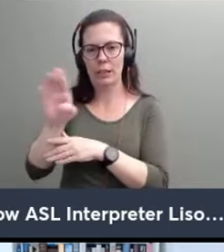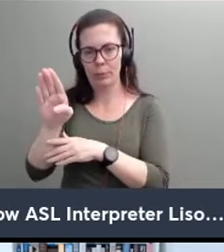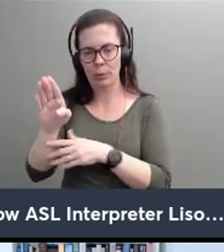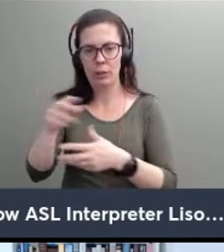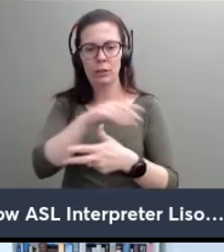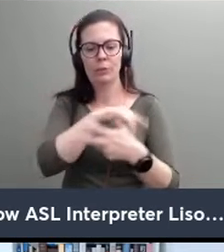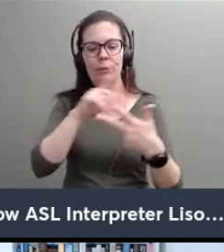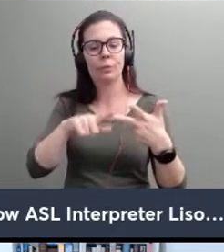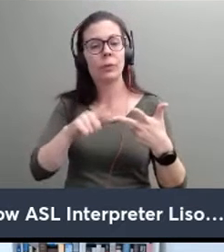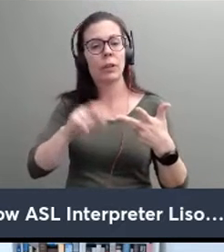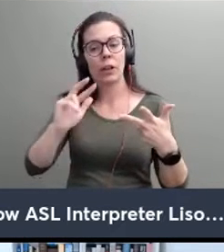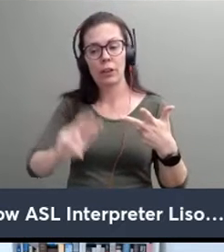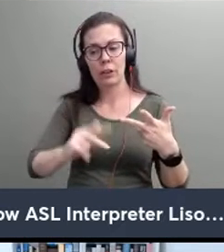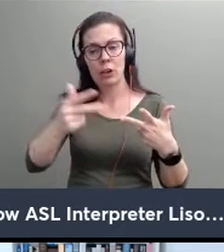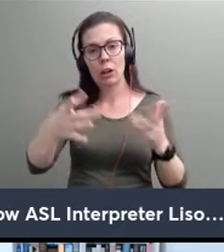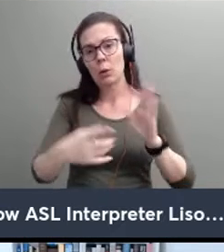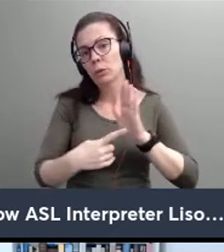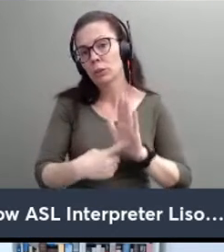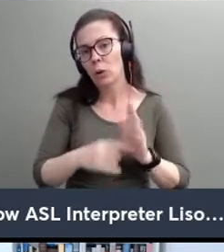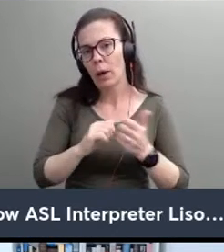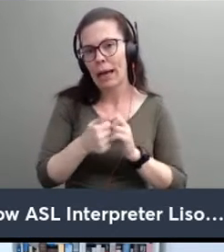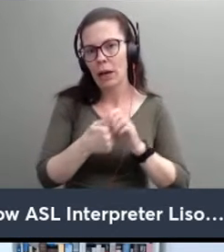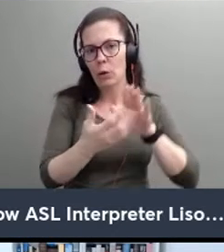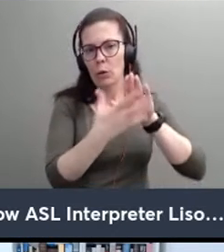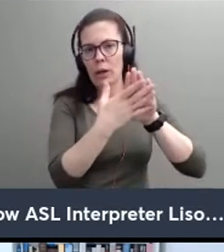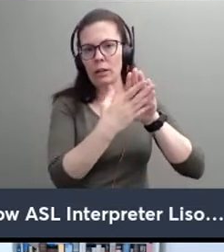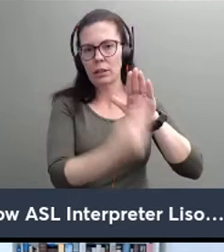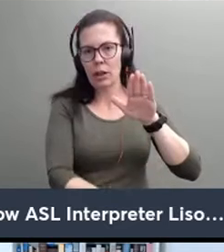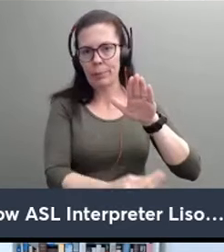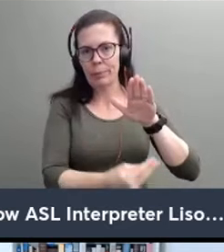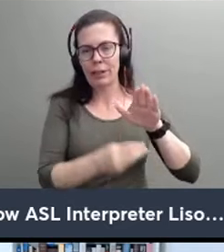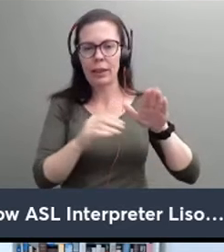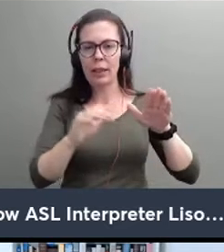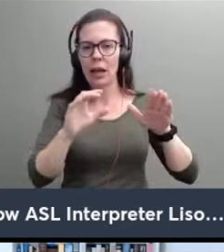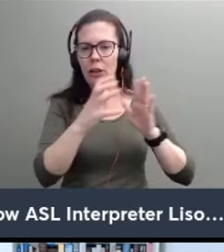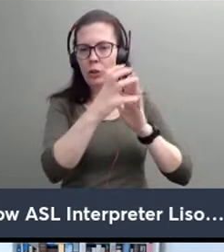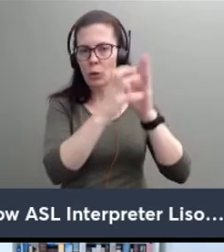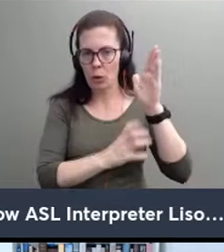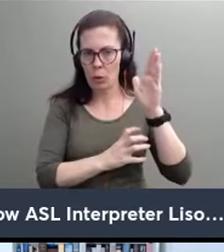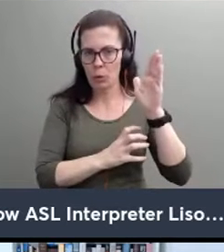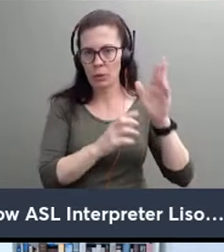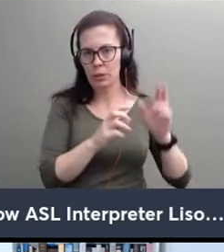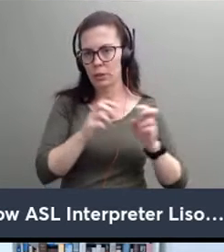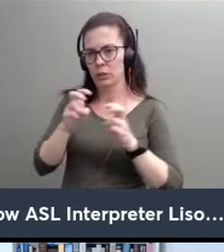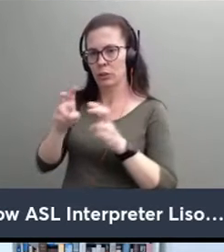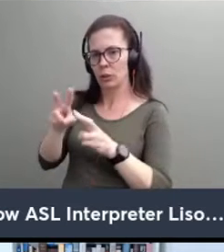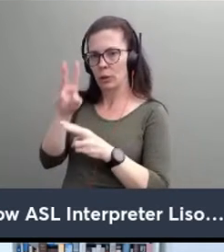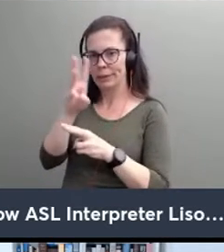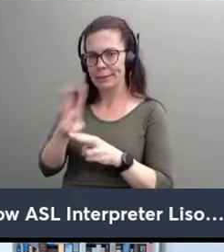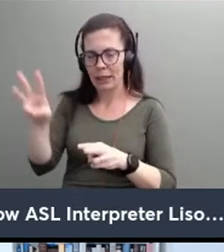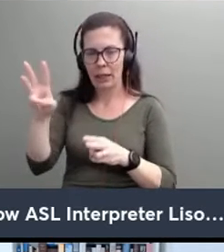I'm going to show you how you can copy that embeddable code into a site and get it going within minutes.